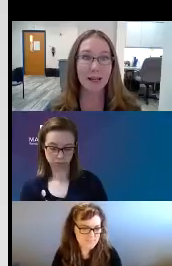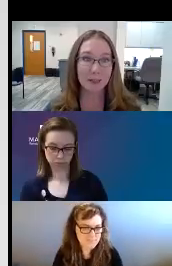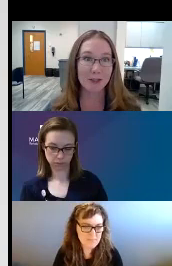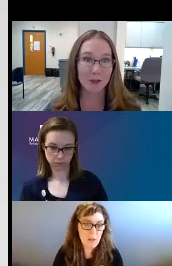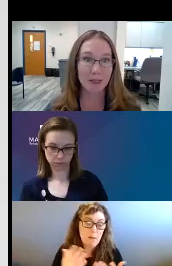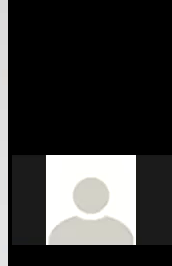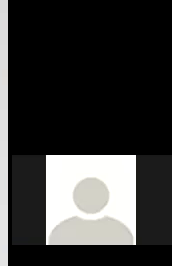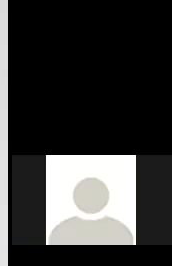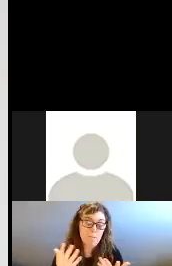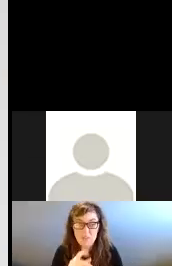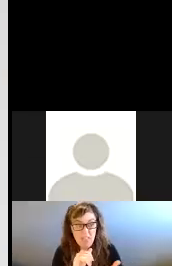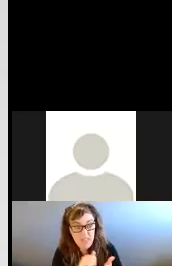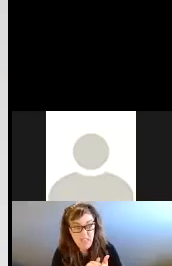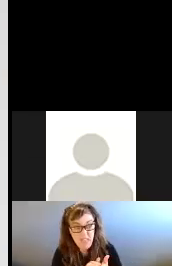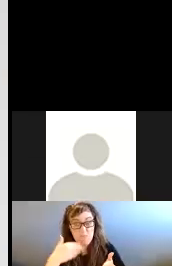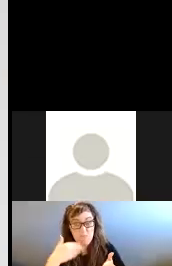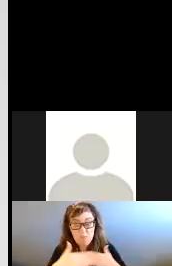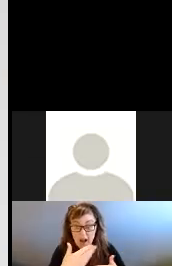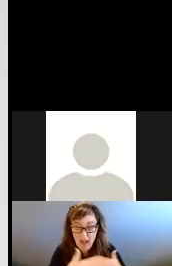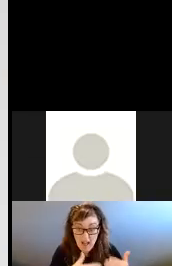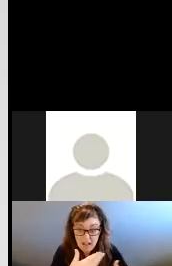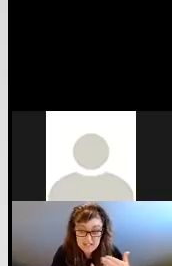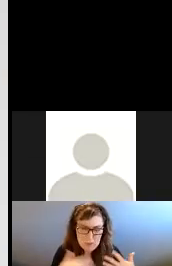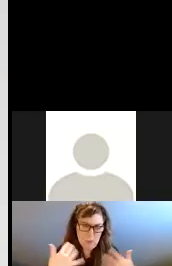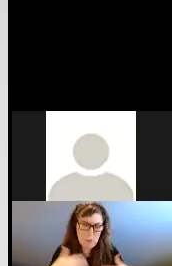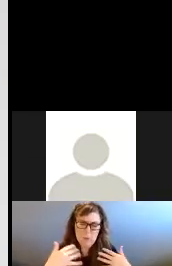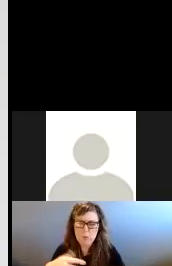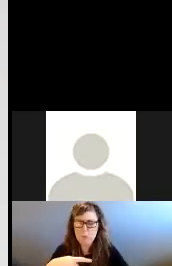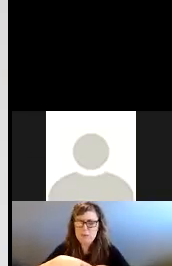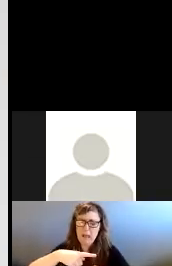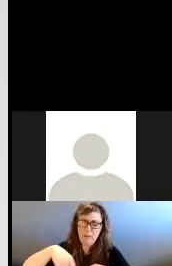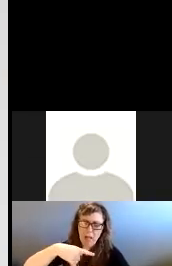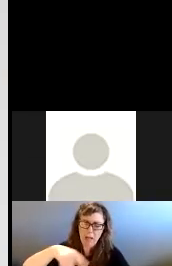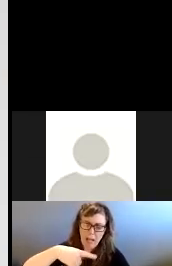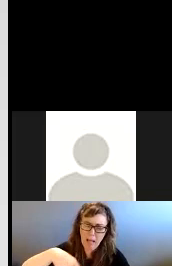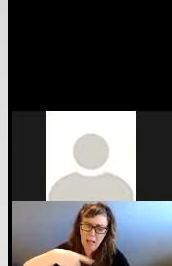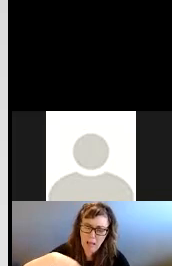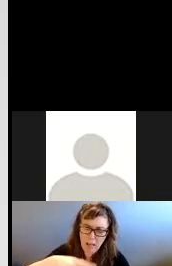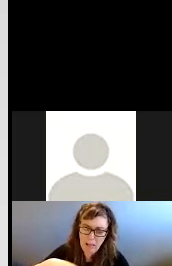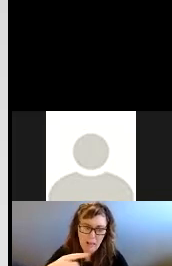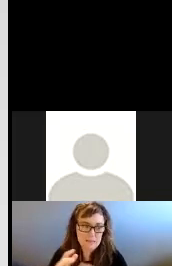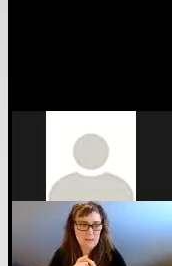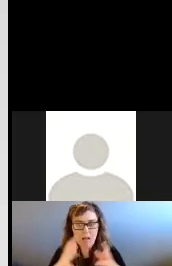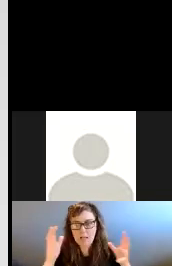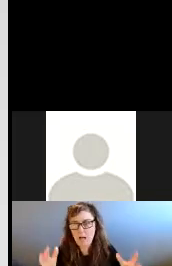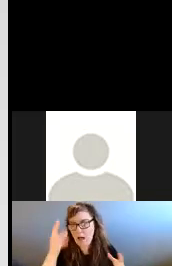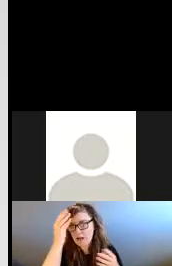CONSUMING FOR A THERAPIST. SOMETIMES IT'S DIFFICULT TO UNDERSTAND WHAT THE DATA IS THAT THEY PROVIDED.